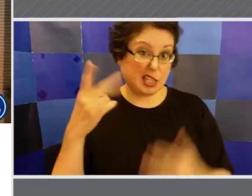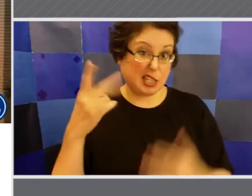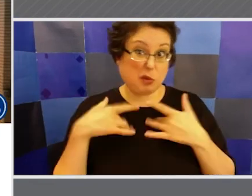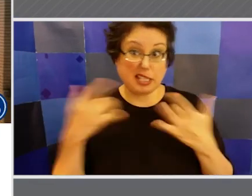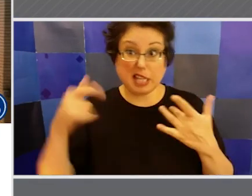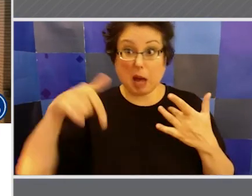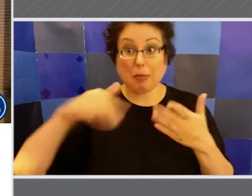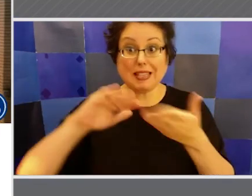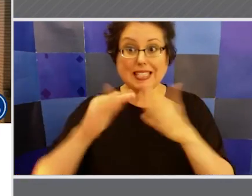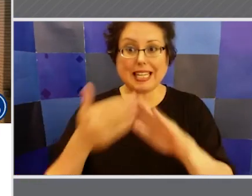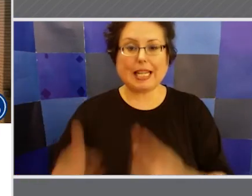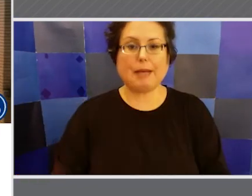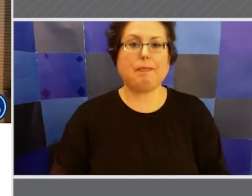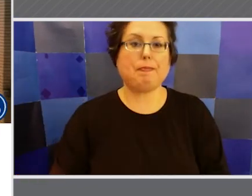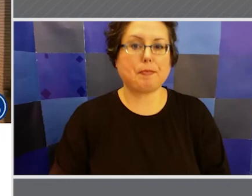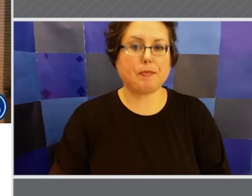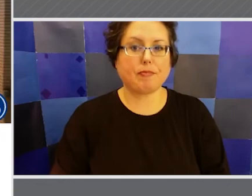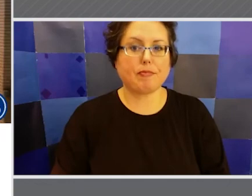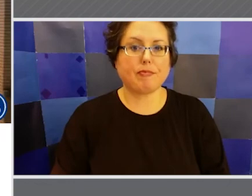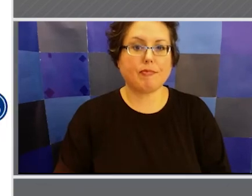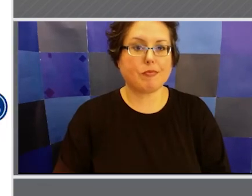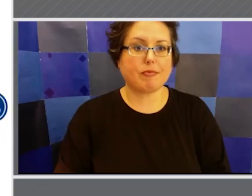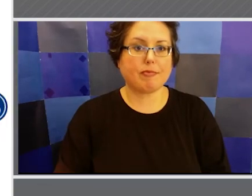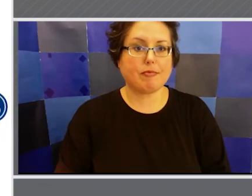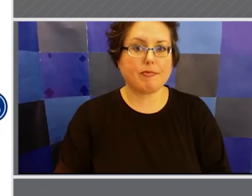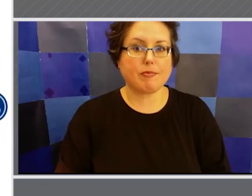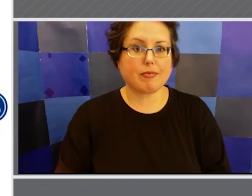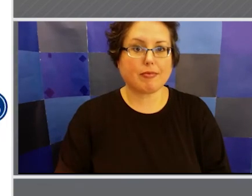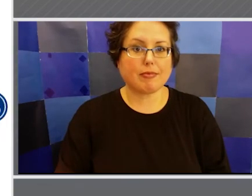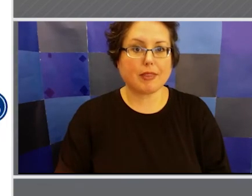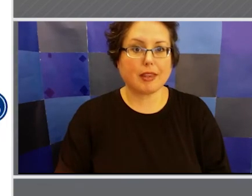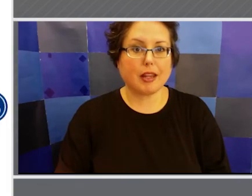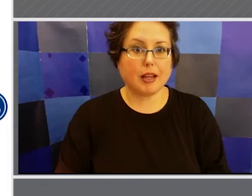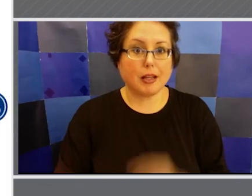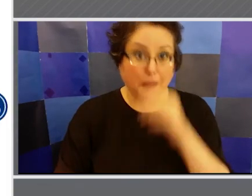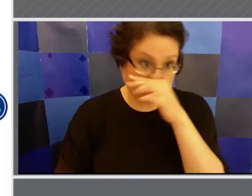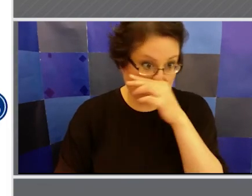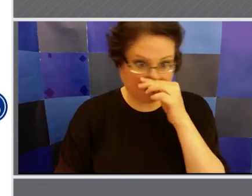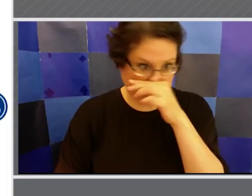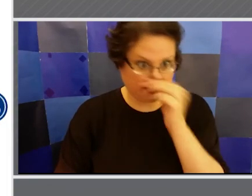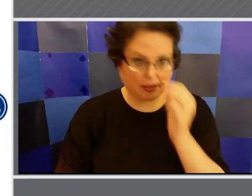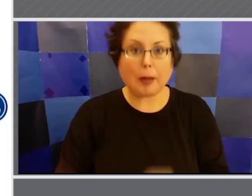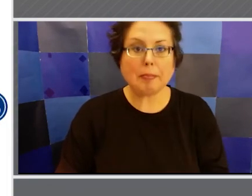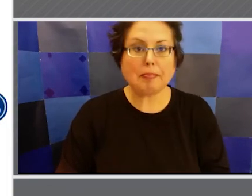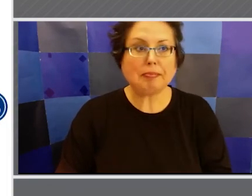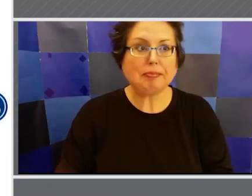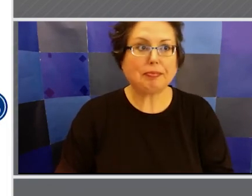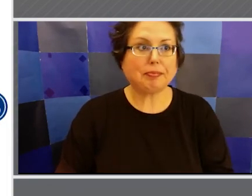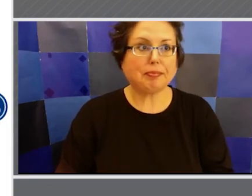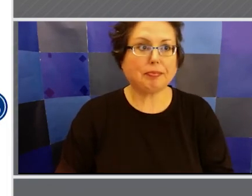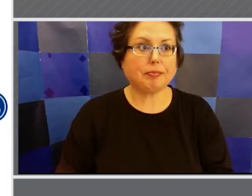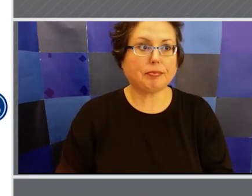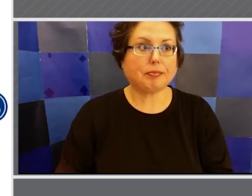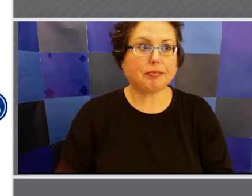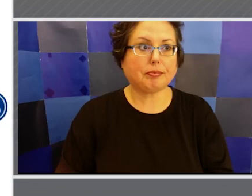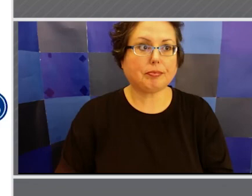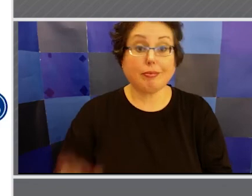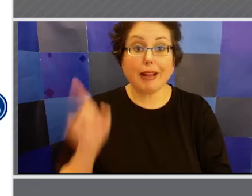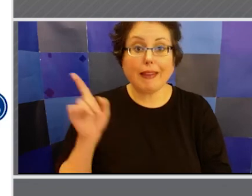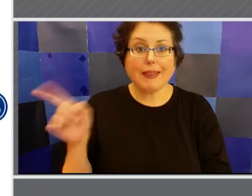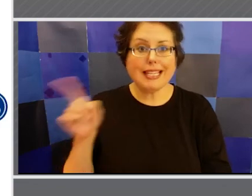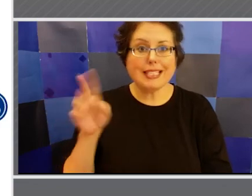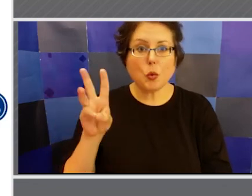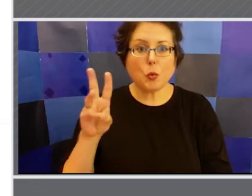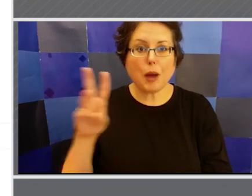So the website is engaged at pittsburgh pa Gov.